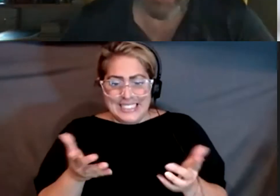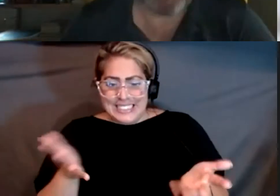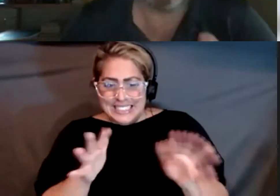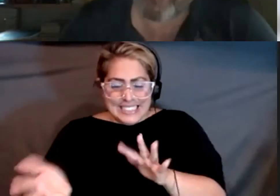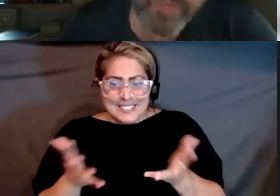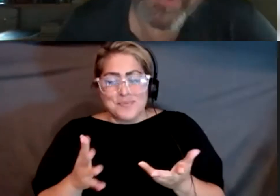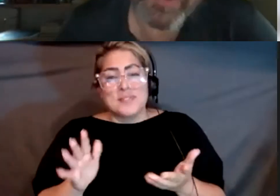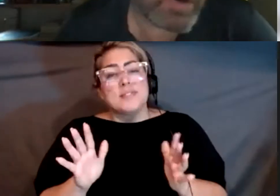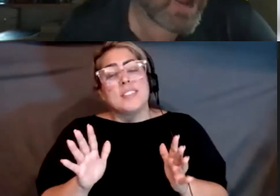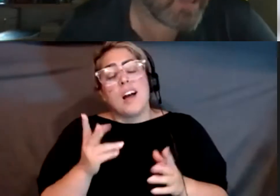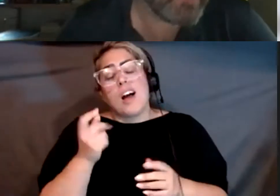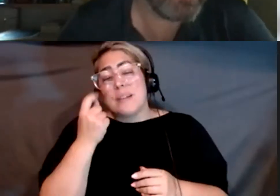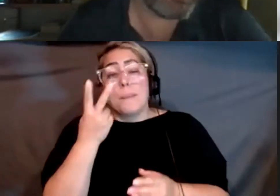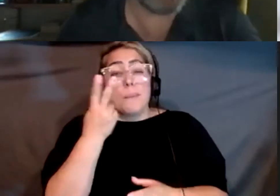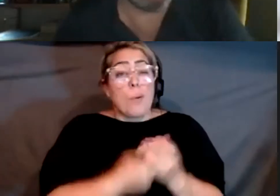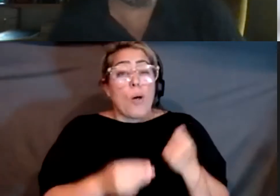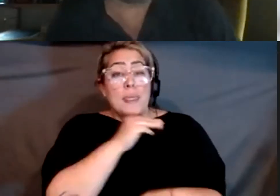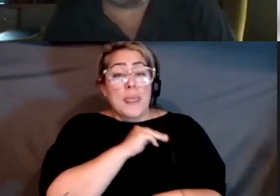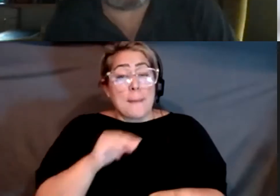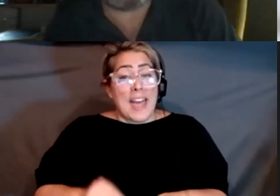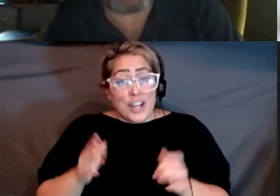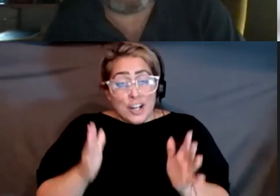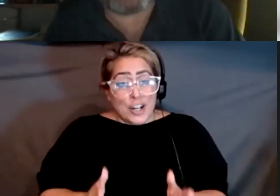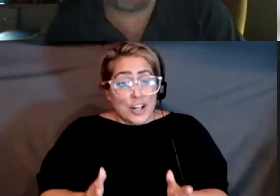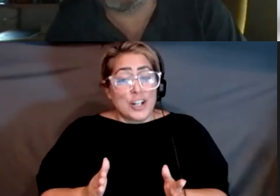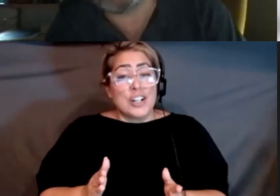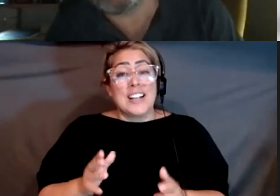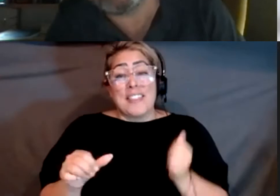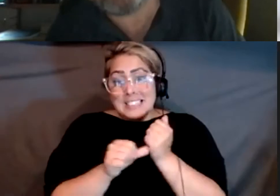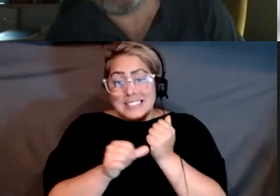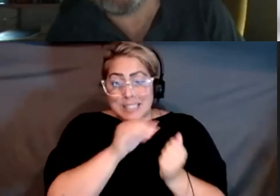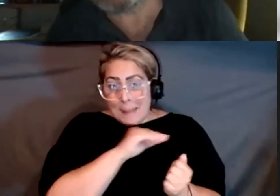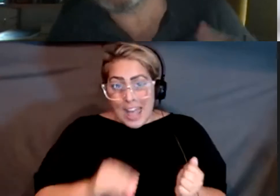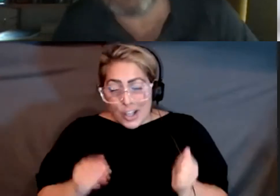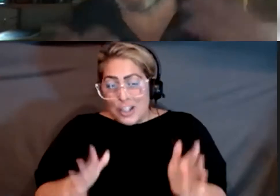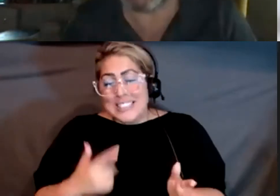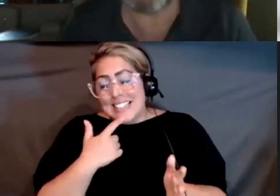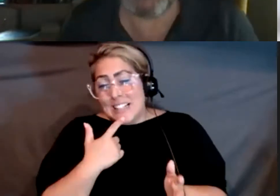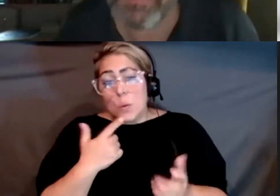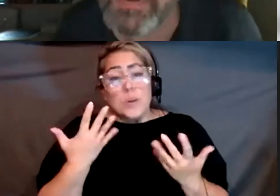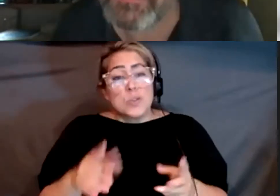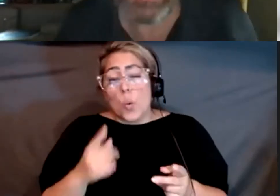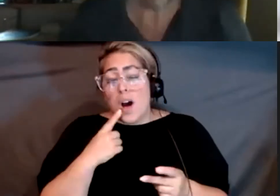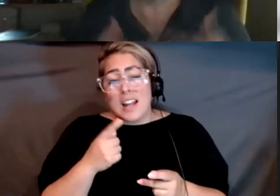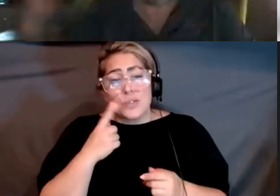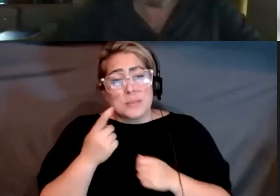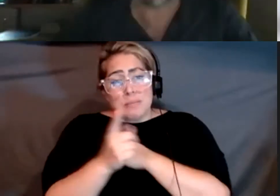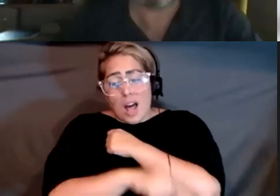deputy merrier set it -- we are not looking for this to be unitive. We just just want to solve the problem we have.